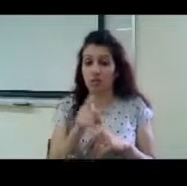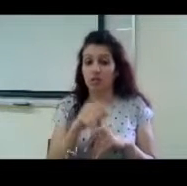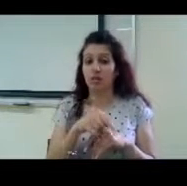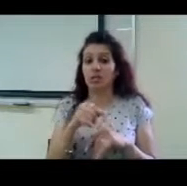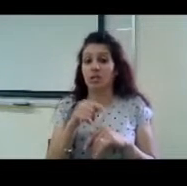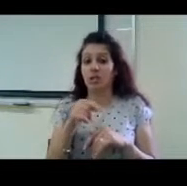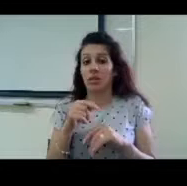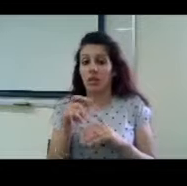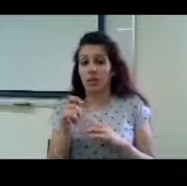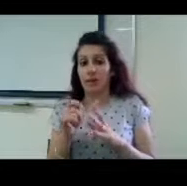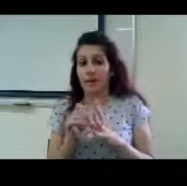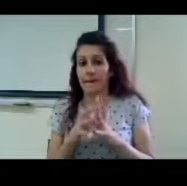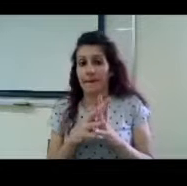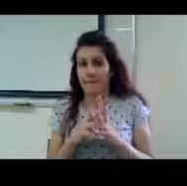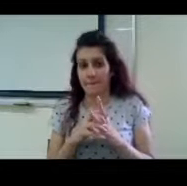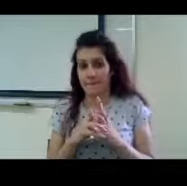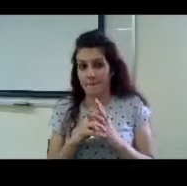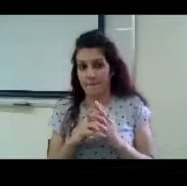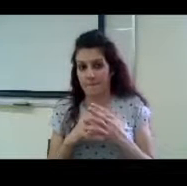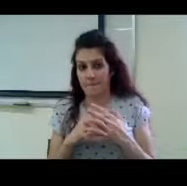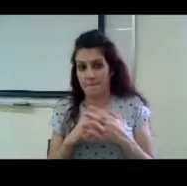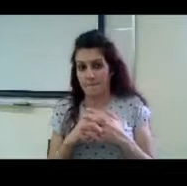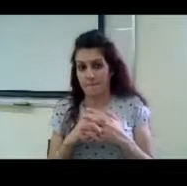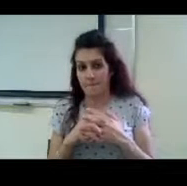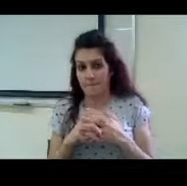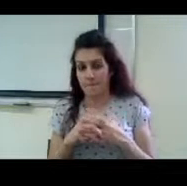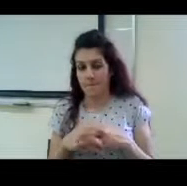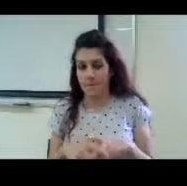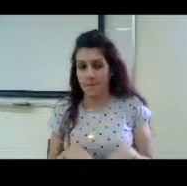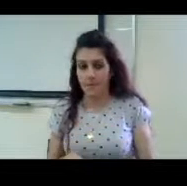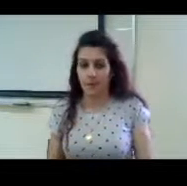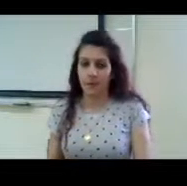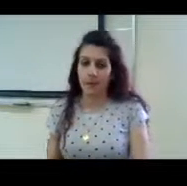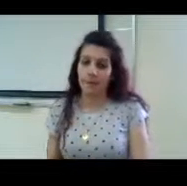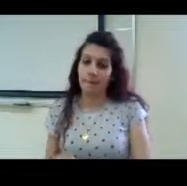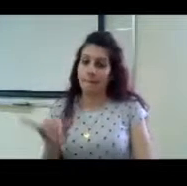shared responsibility concept between the government donors private sector